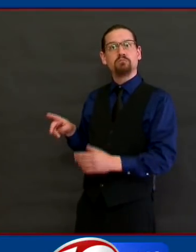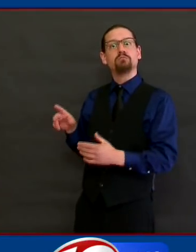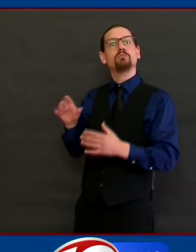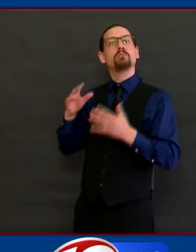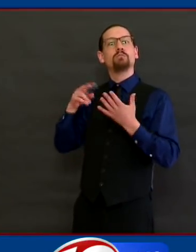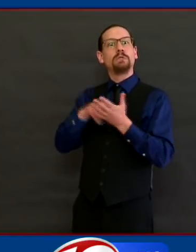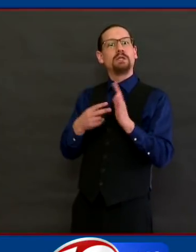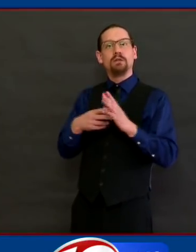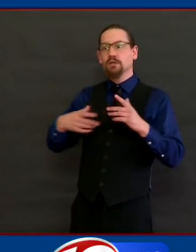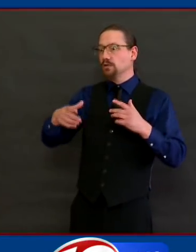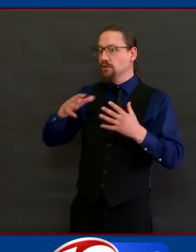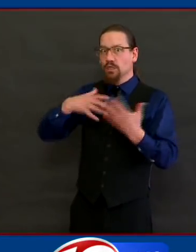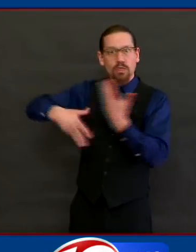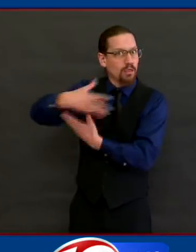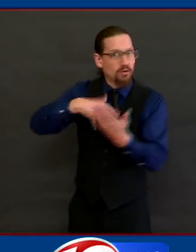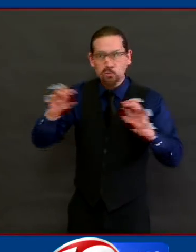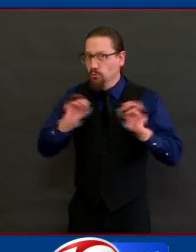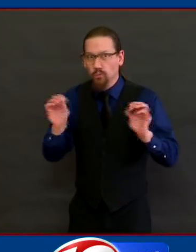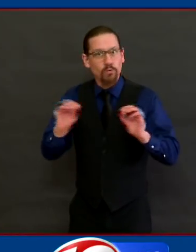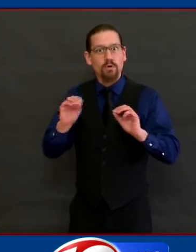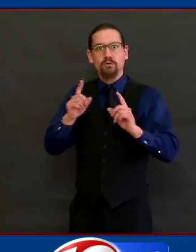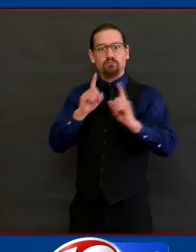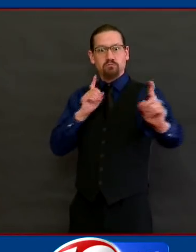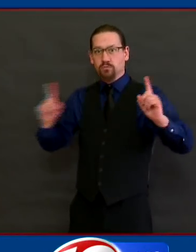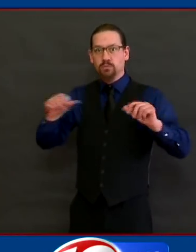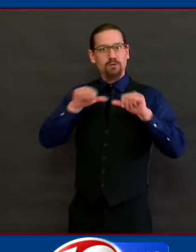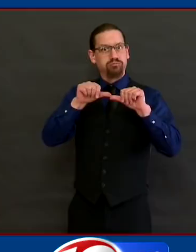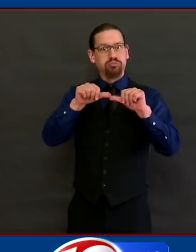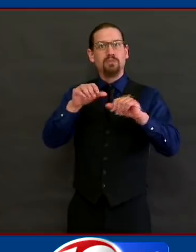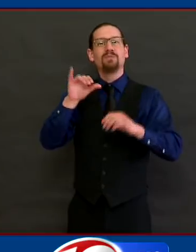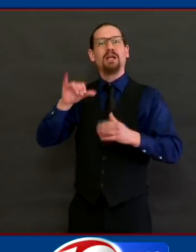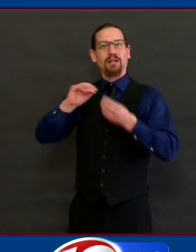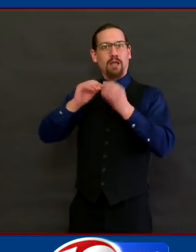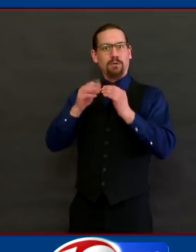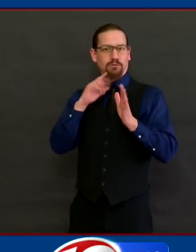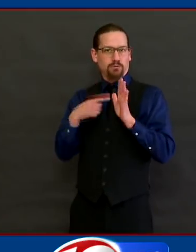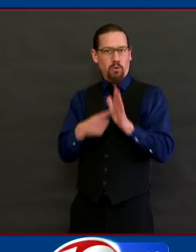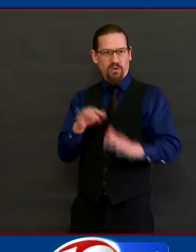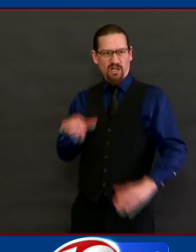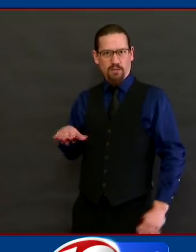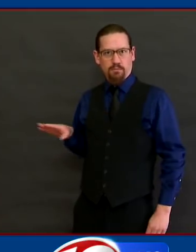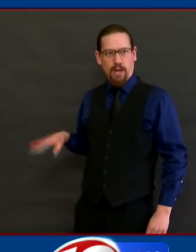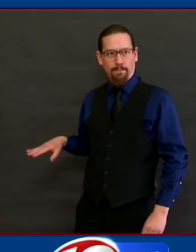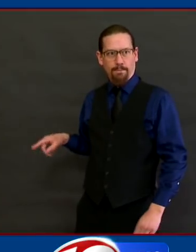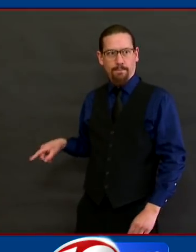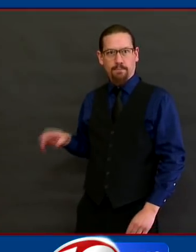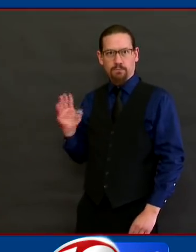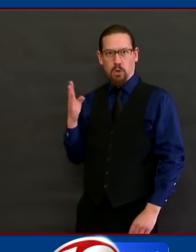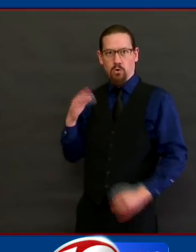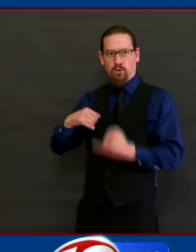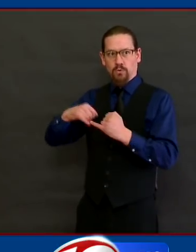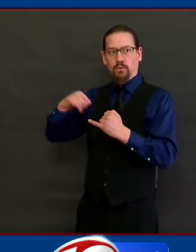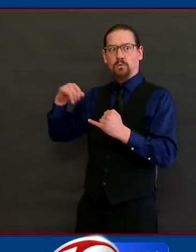GOOD JOB OF ADHERING TO THAT. NOT A PERFECT JOB BUT A PERFECT JOB -- NOT A PERFECT JOB BUT A